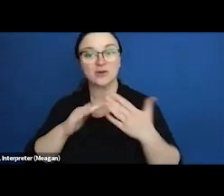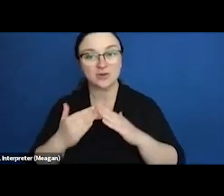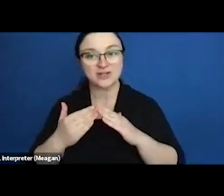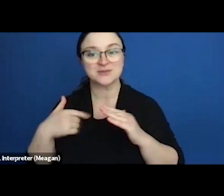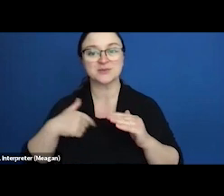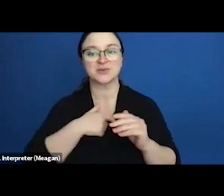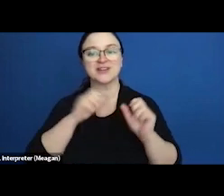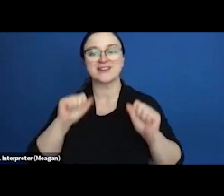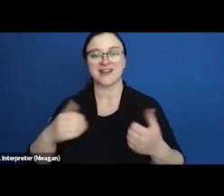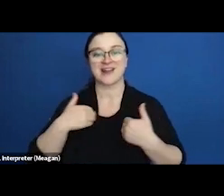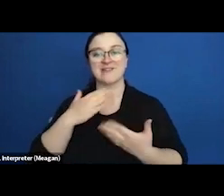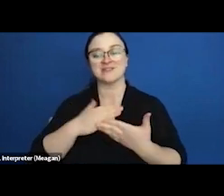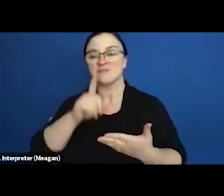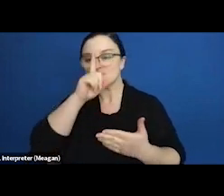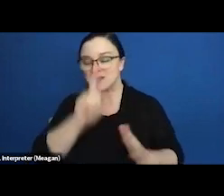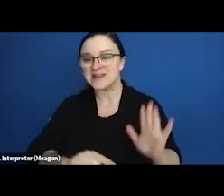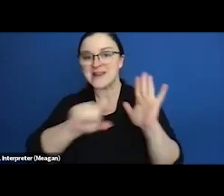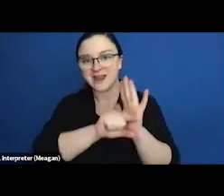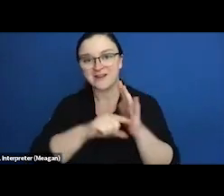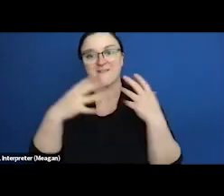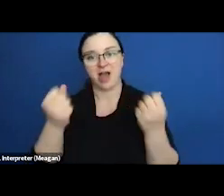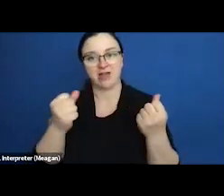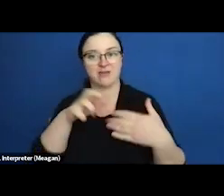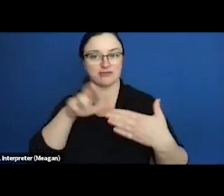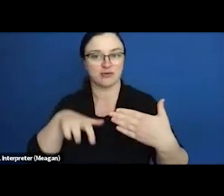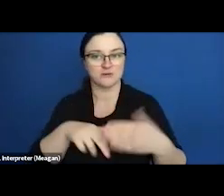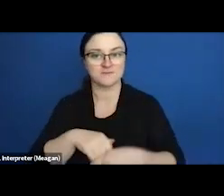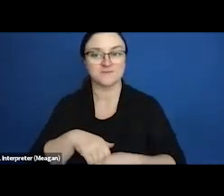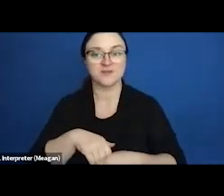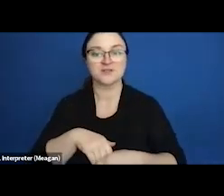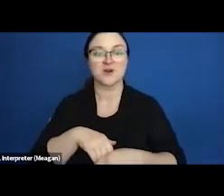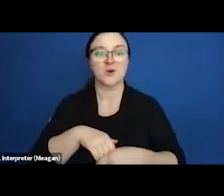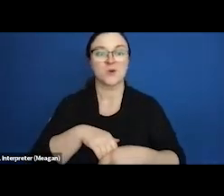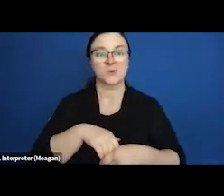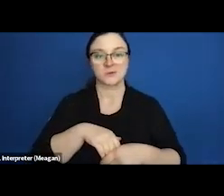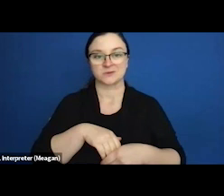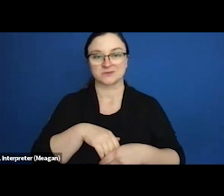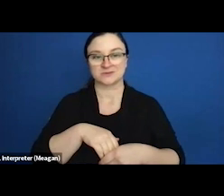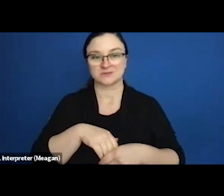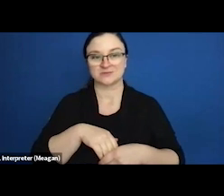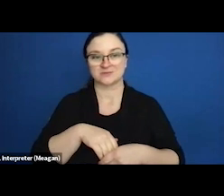with some really serious negative health outcomes. And so like a lack of prioritization for funding